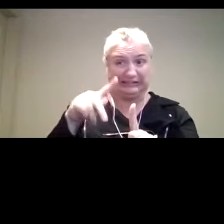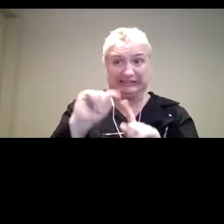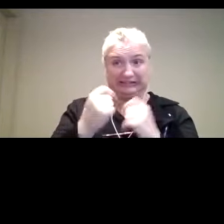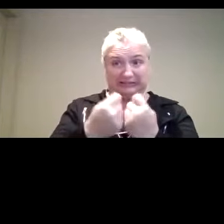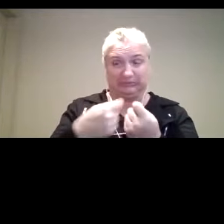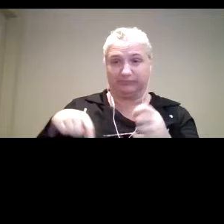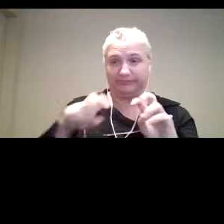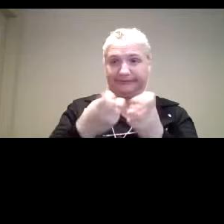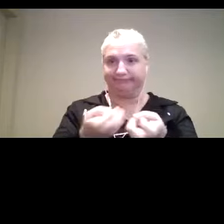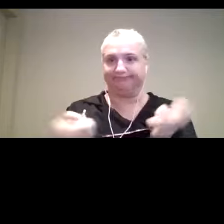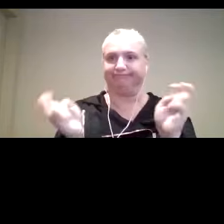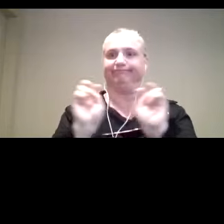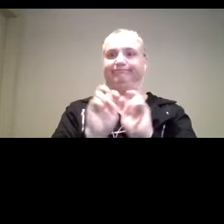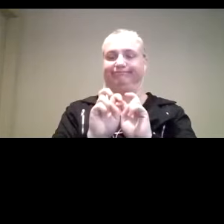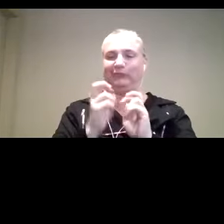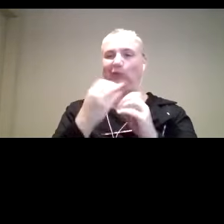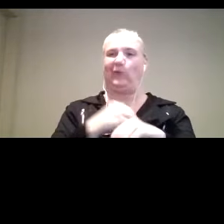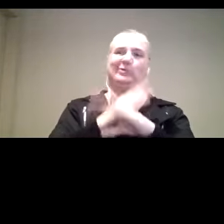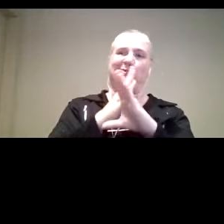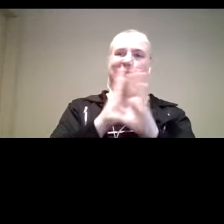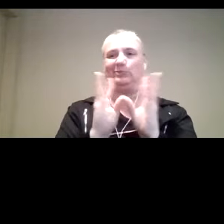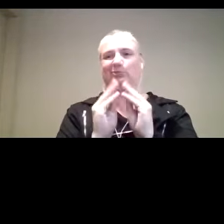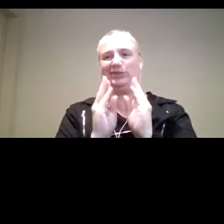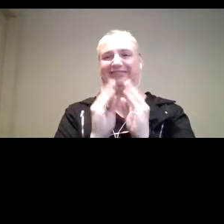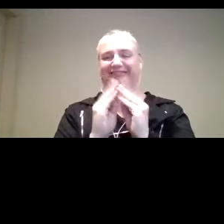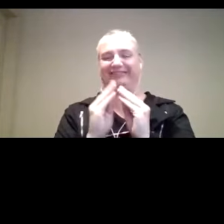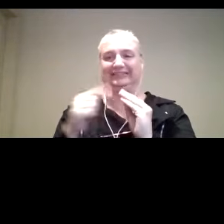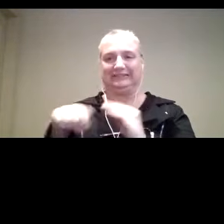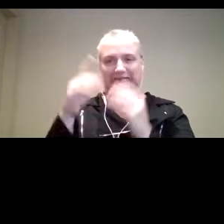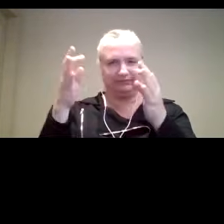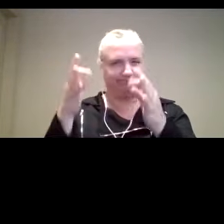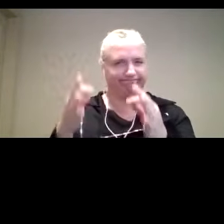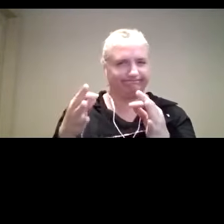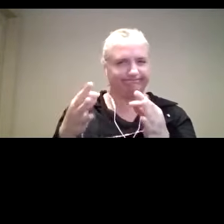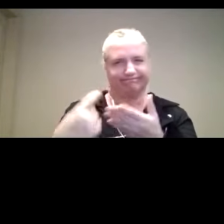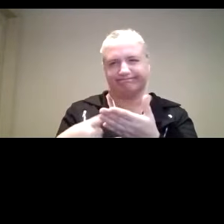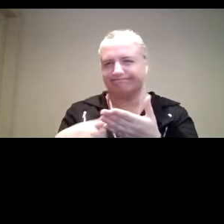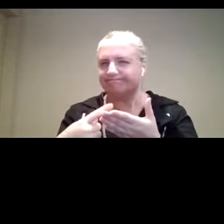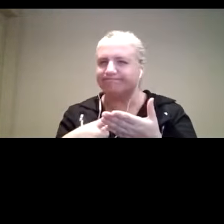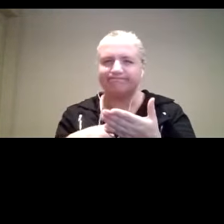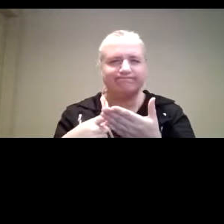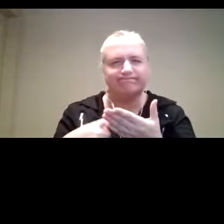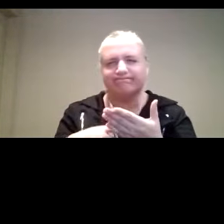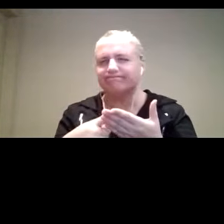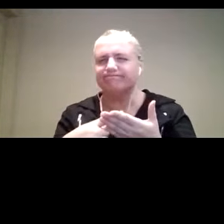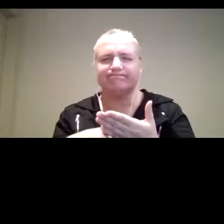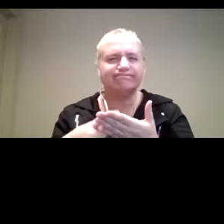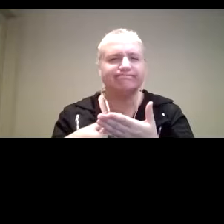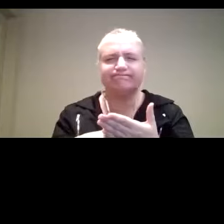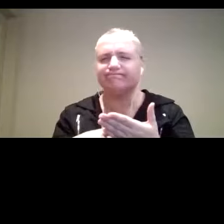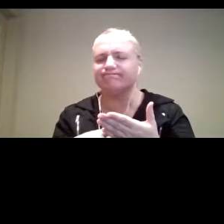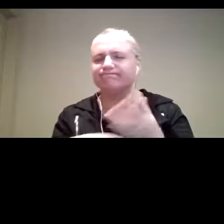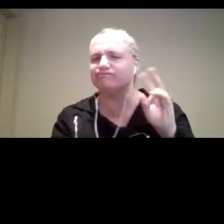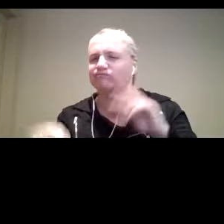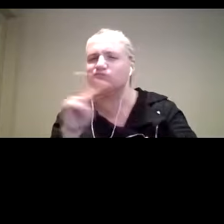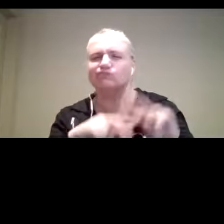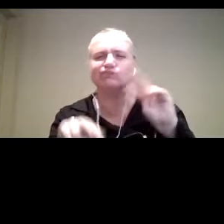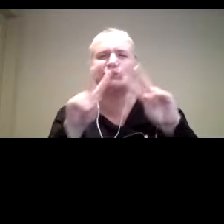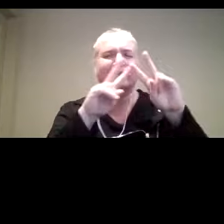or around their Zoom meeting these days, and they together look at all of the assessment data,